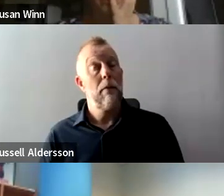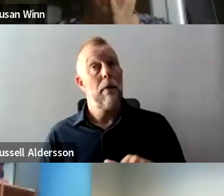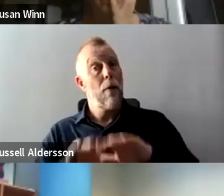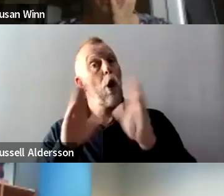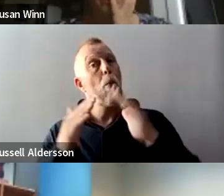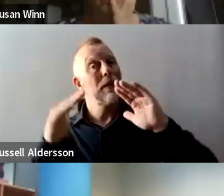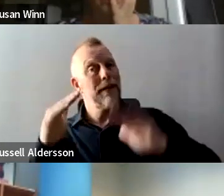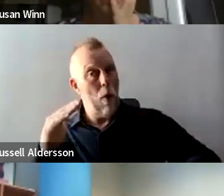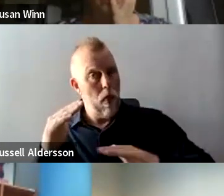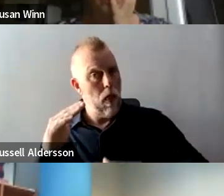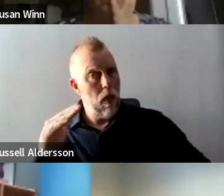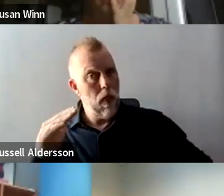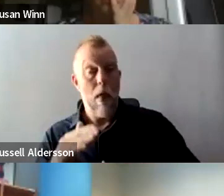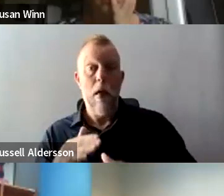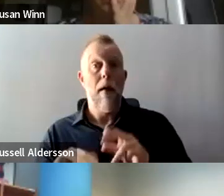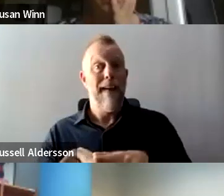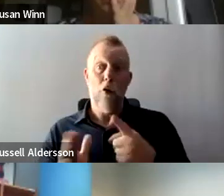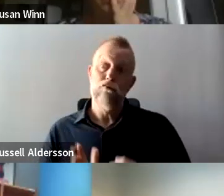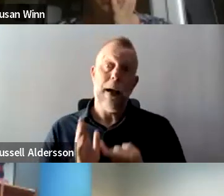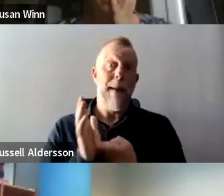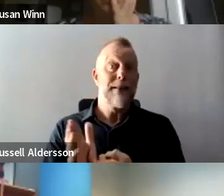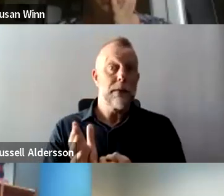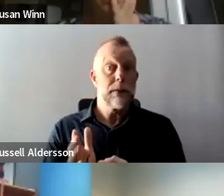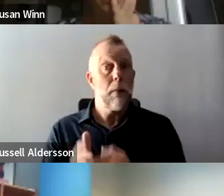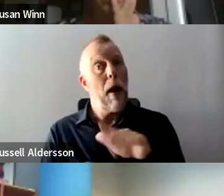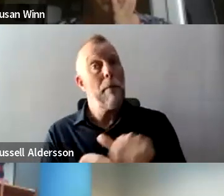who can join if they're recommended by a current member of BATOD